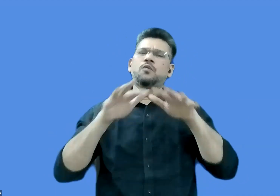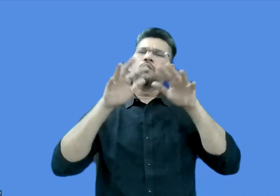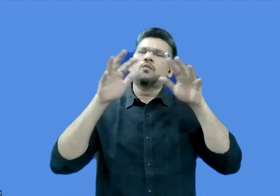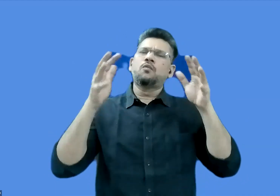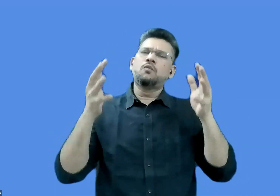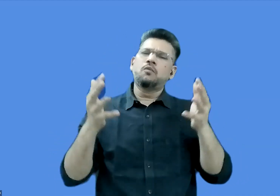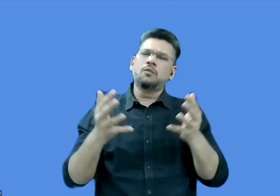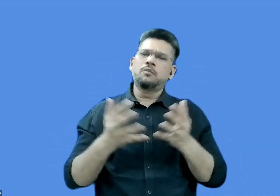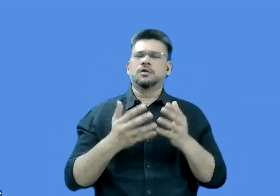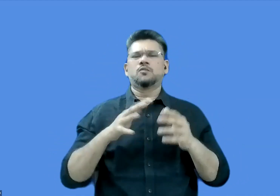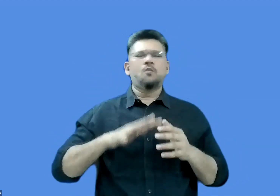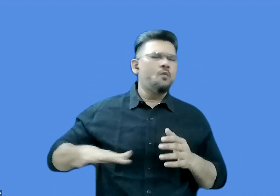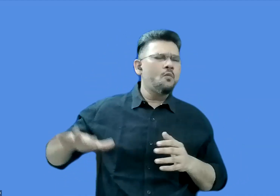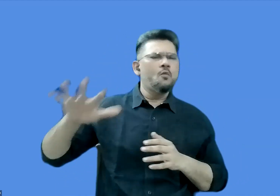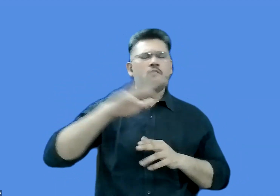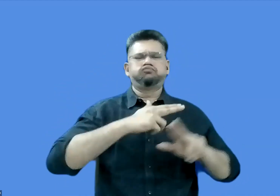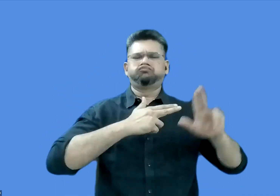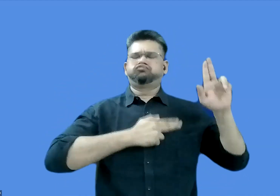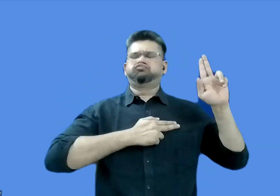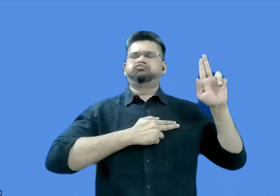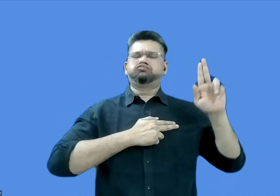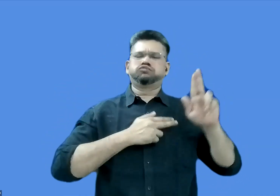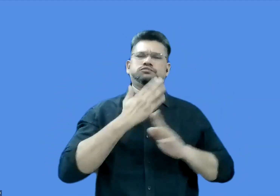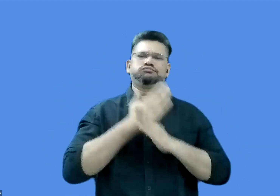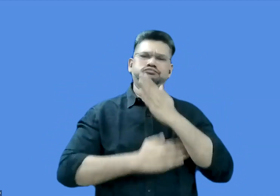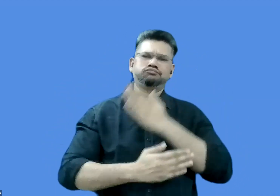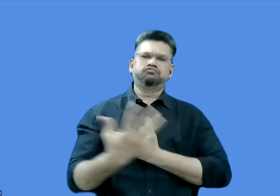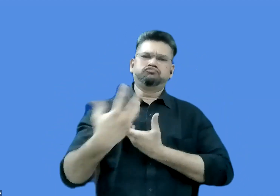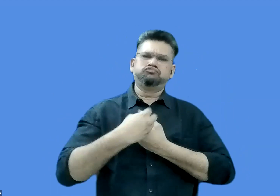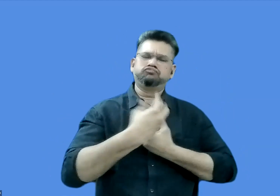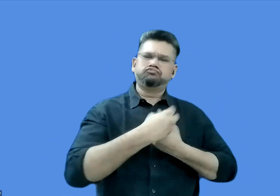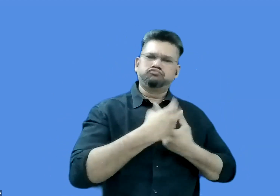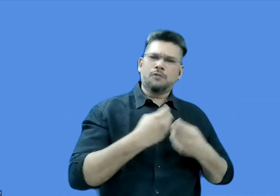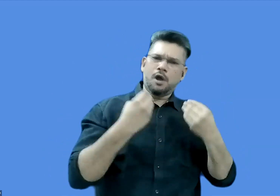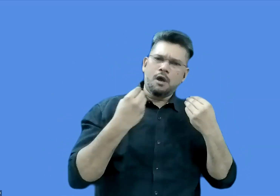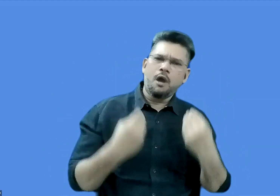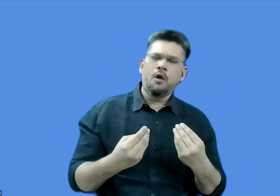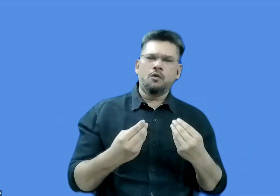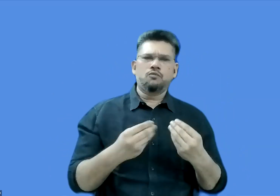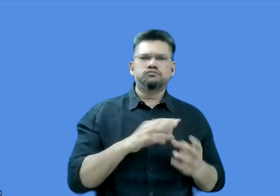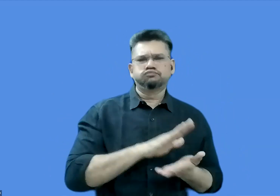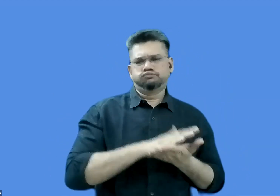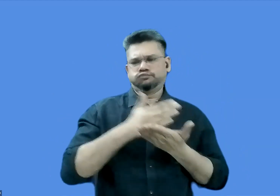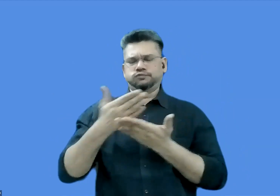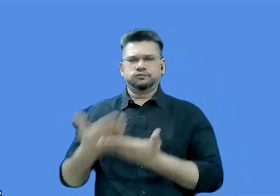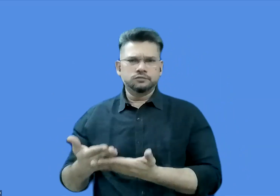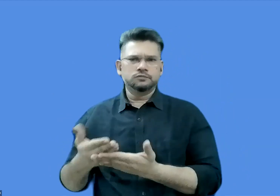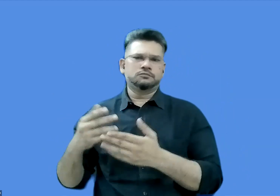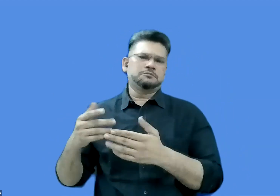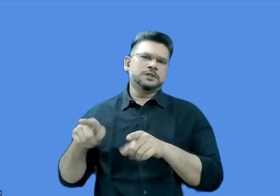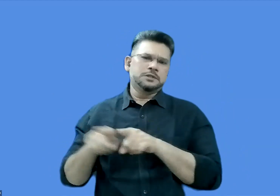s today, we'll provide some discussion around the global commitment to disability inclusion and how can that be